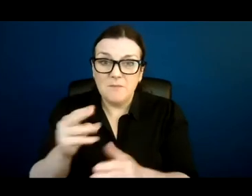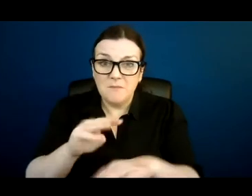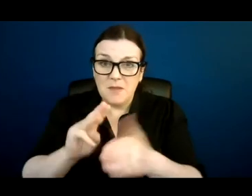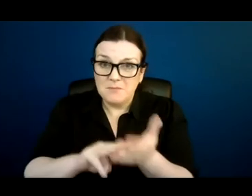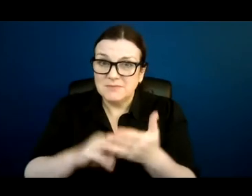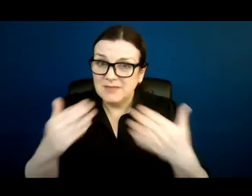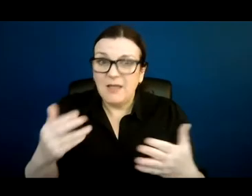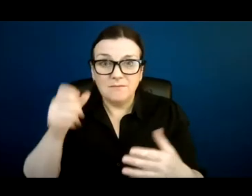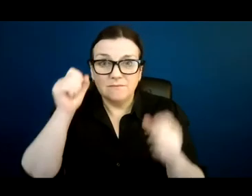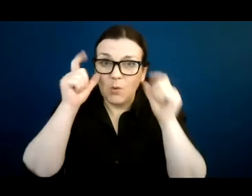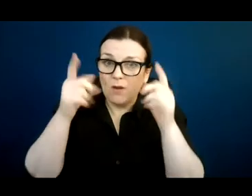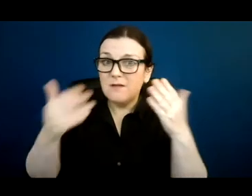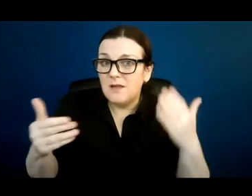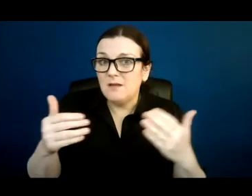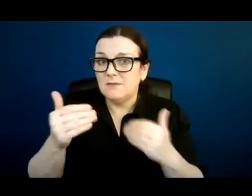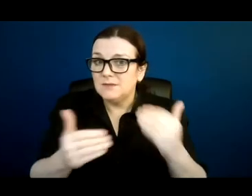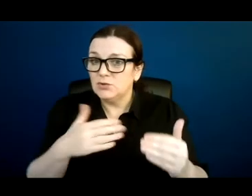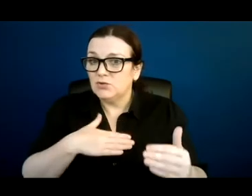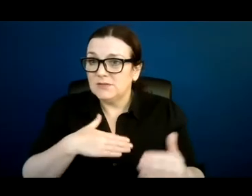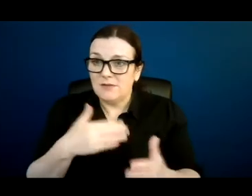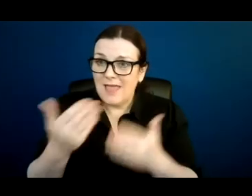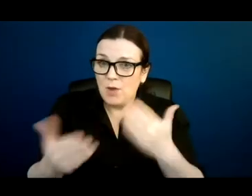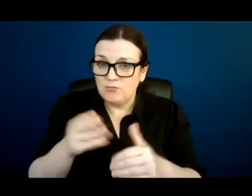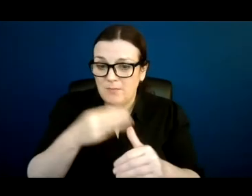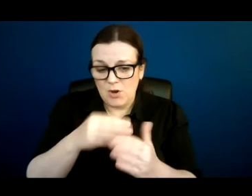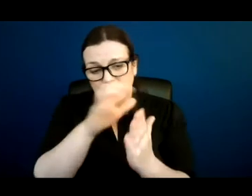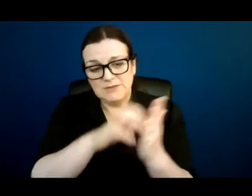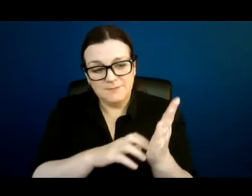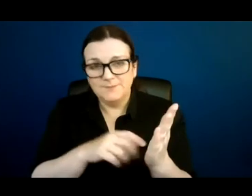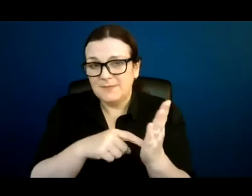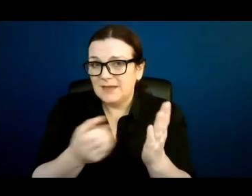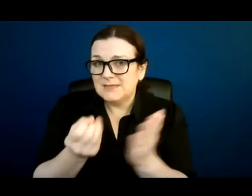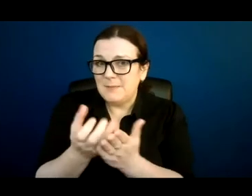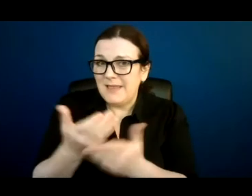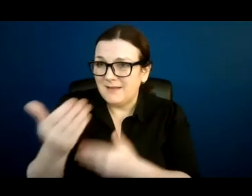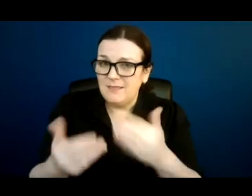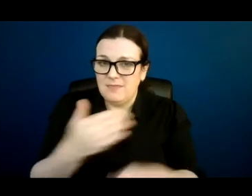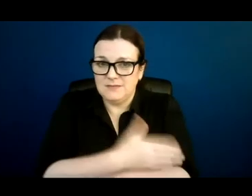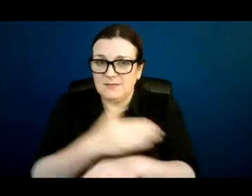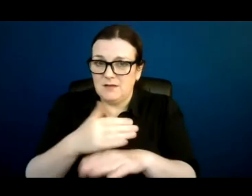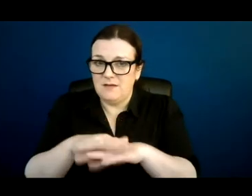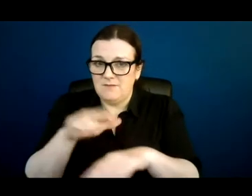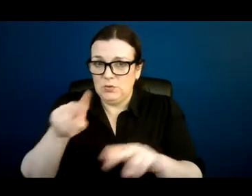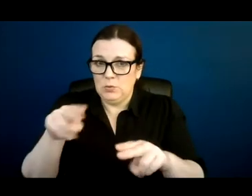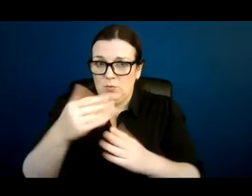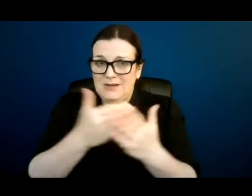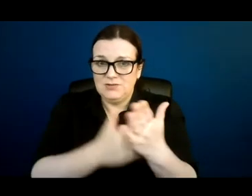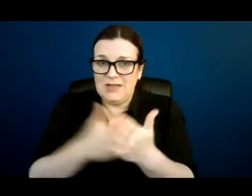one of the first steps in preparing Preparedness for the commencement of this legislation. >>: Okay,